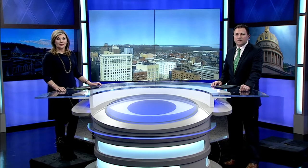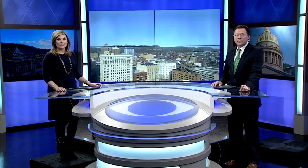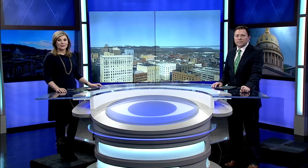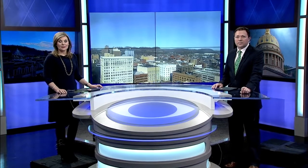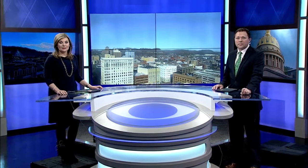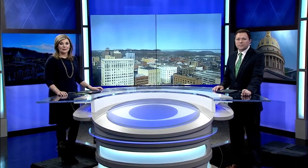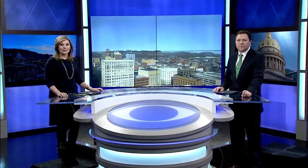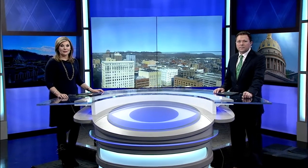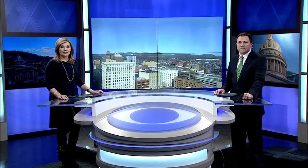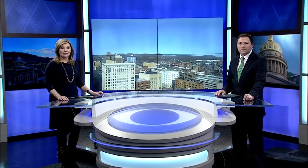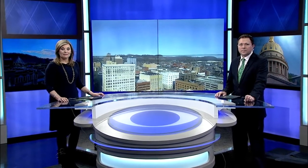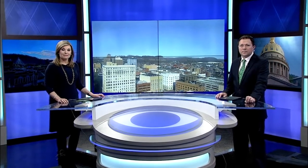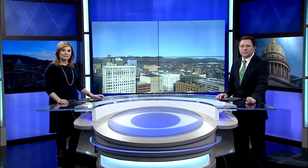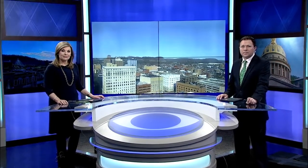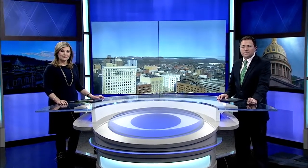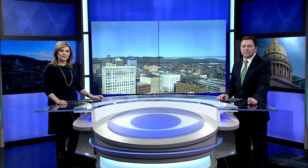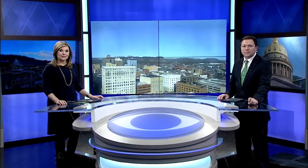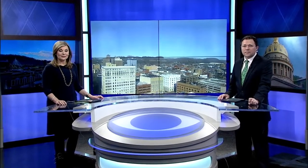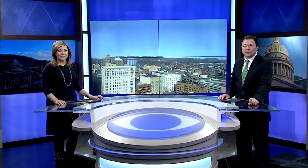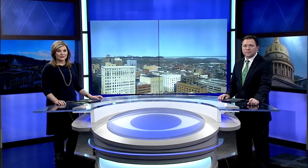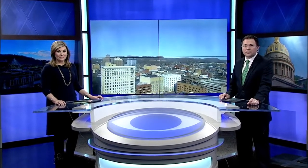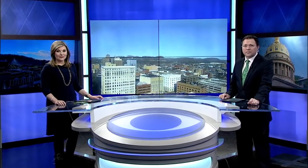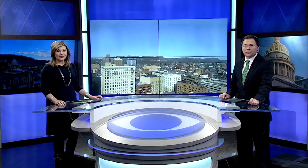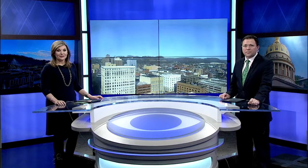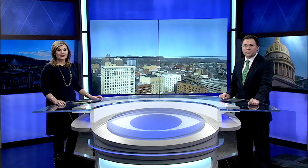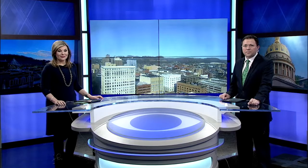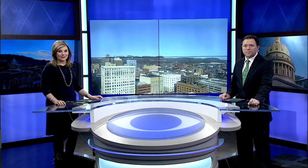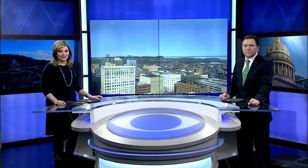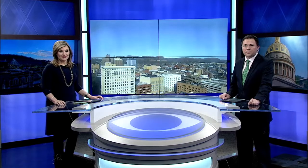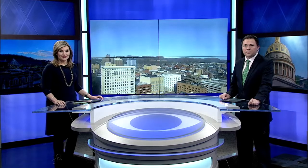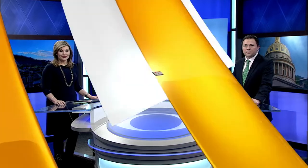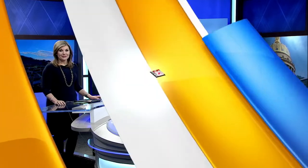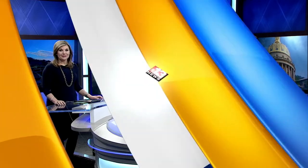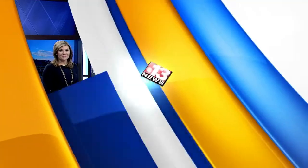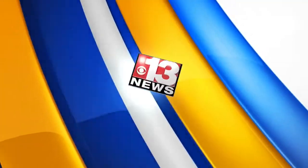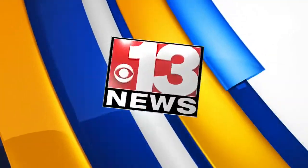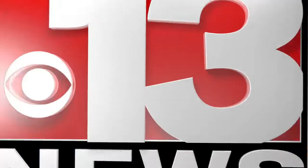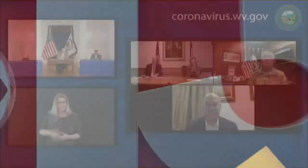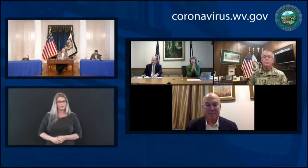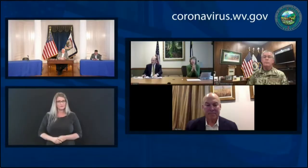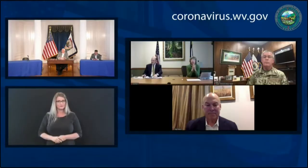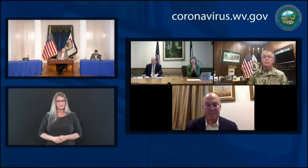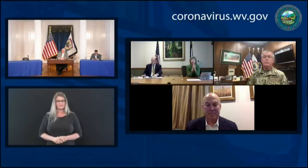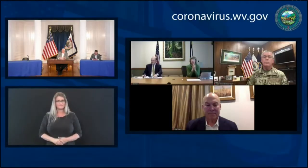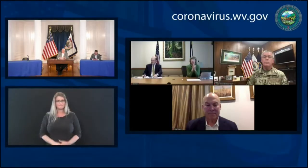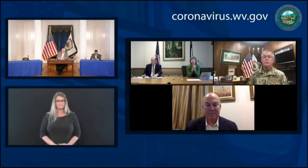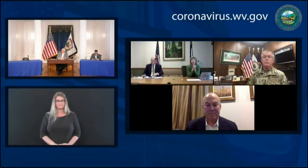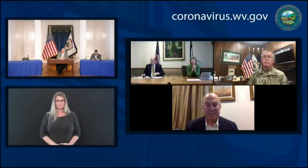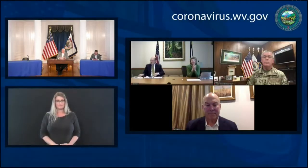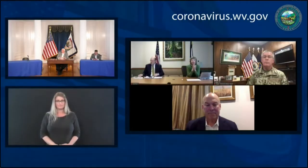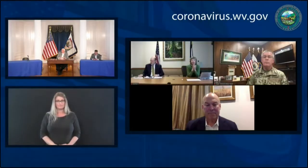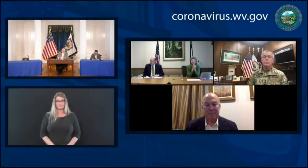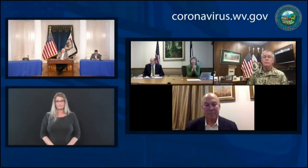1:30 THE NUMBER OF CORONAVIRUS CASES IN WEST VIRGINIA HAS JUMPED, AND ONE REGION IS NOW CONSIDERED A "HOT SPOT" ACCORDING TO GOVERNOR JIM JUSTICE. THE EASTERN PANHANDLE HAS SEEN A SHARP INCREASE IN CASES, WITH MORE THAN 50- PEOPLE